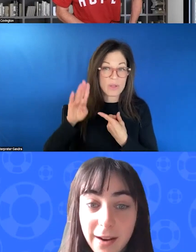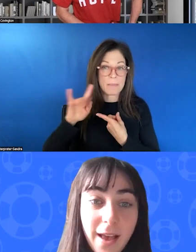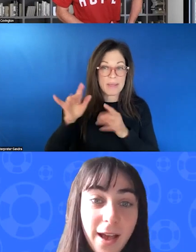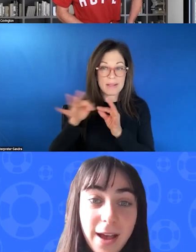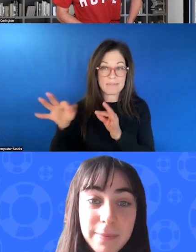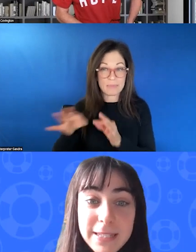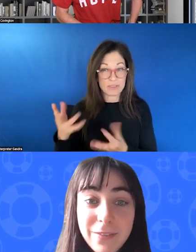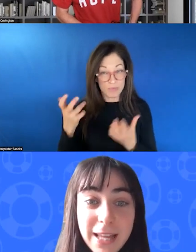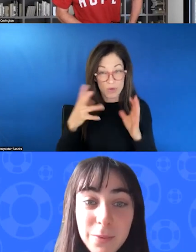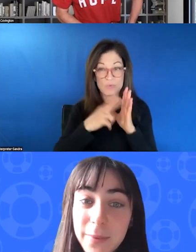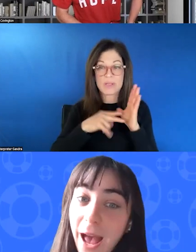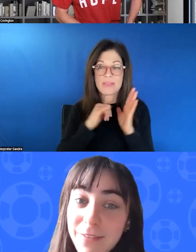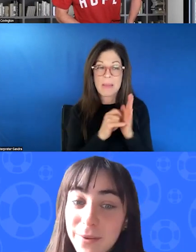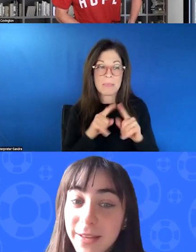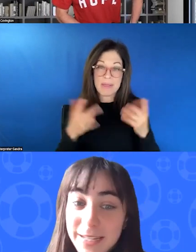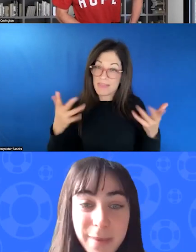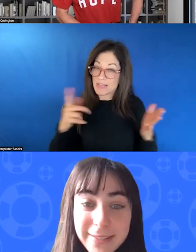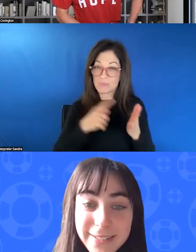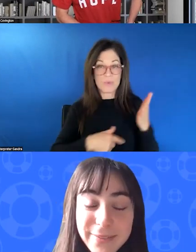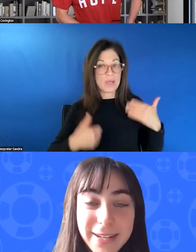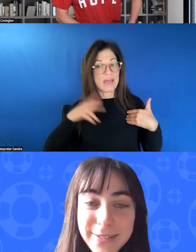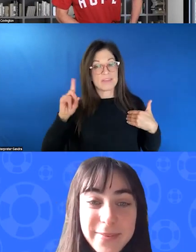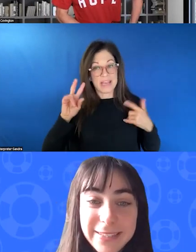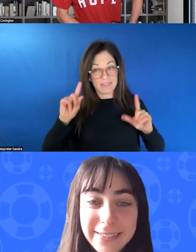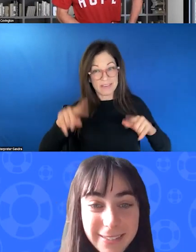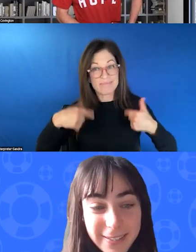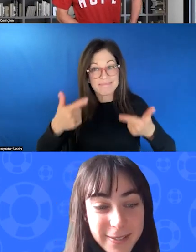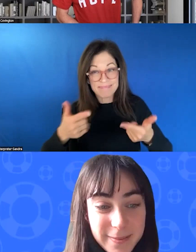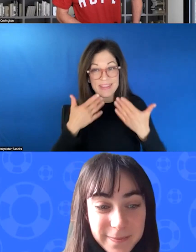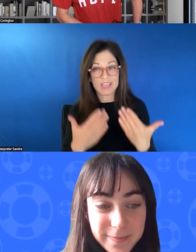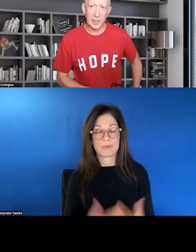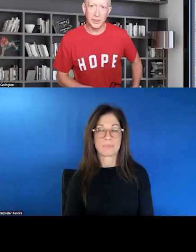IT. DAVID, THAT IS ALL WE HAVE. I WILL HAND IT BACK TO YOU. THANK YOU SO MUCH. >> THANK YOU SO MUCH.